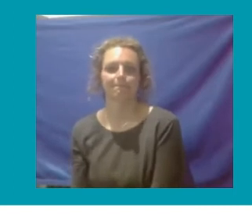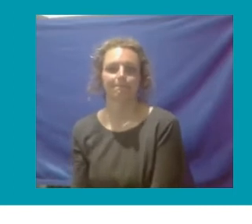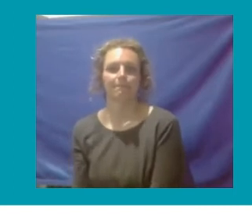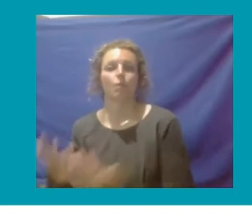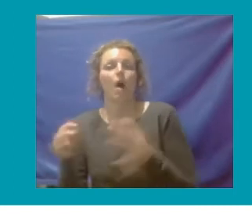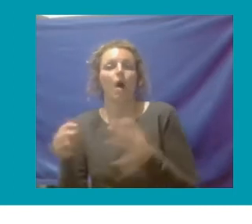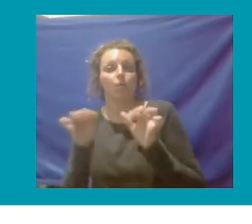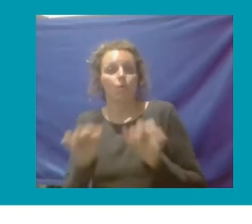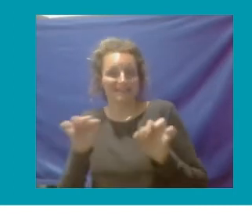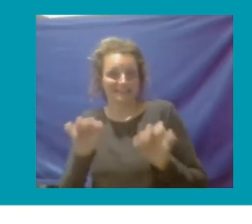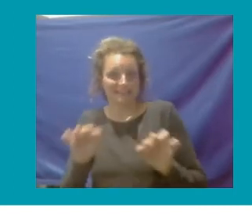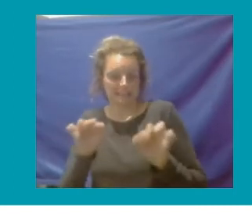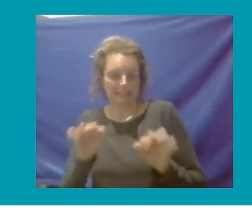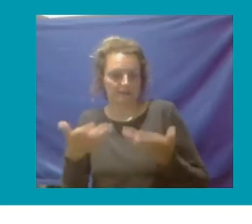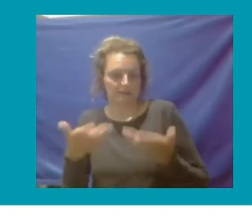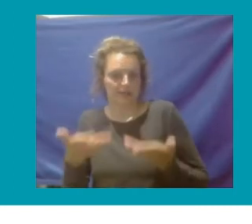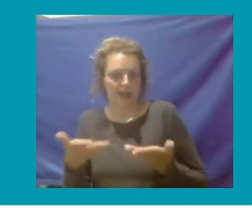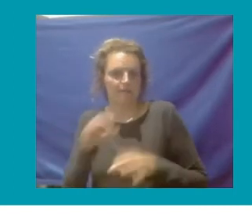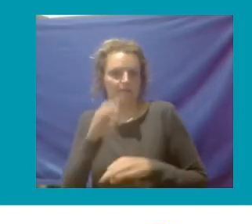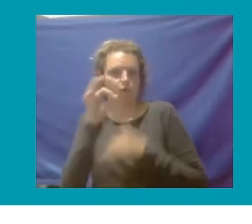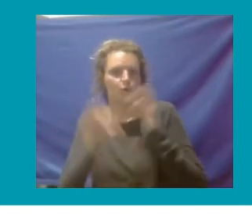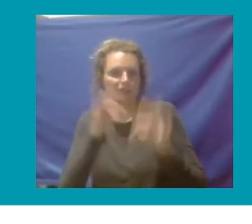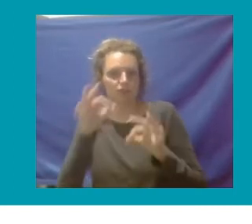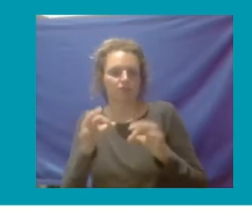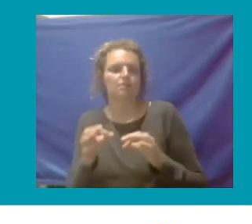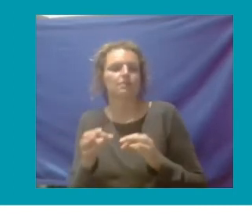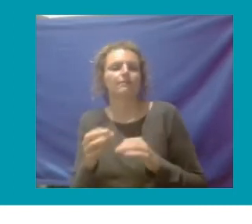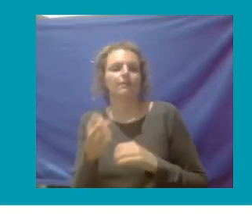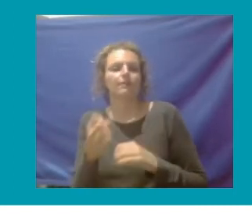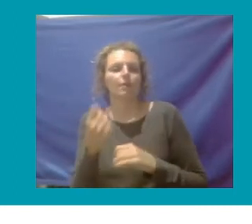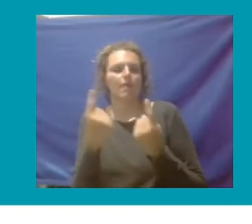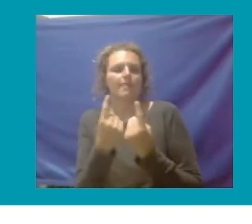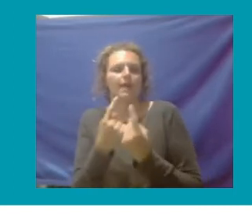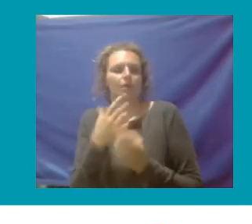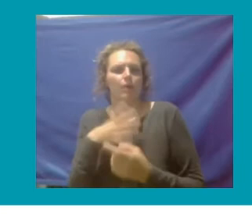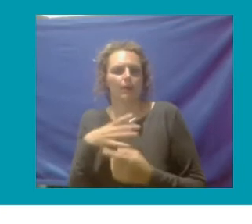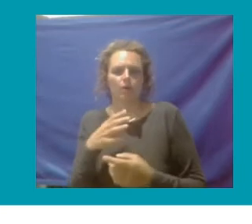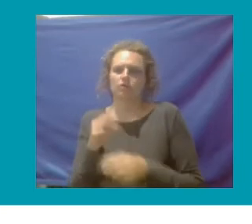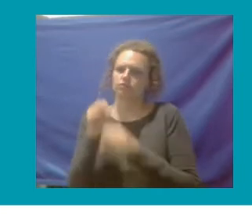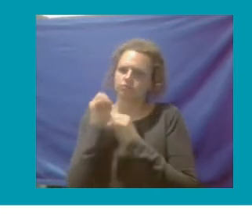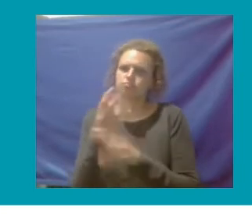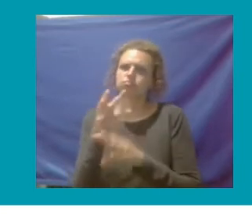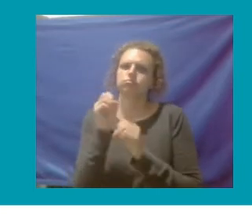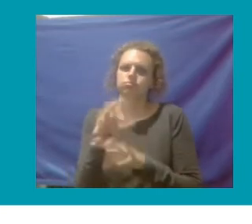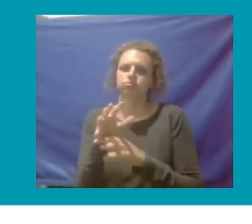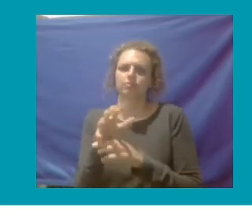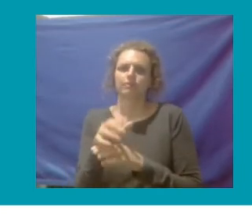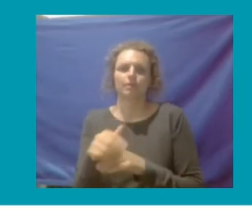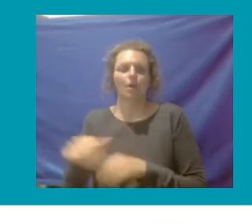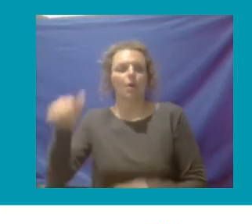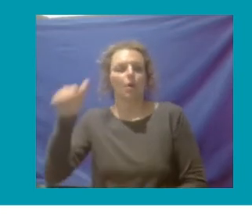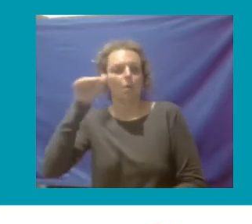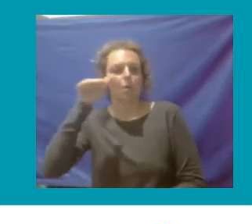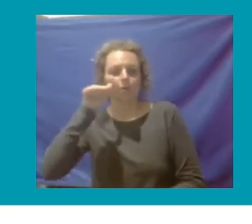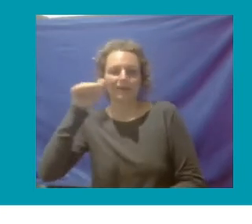the thing that we really want to stress in this launch is that we know there's a big hill to climb here.